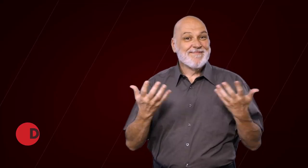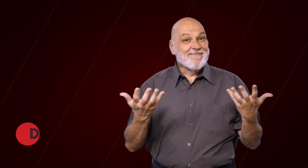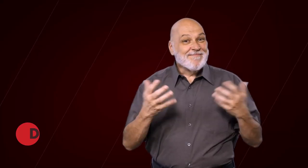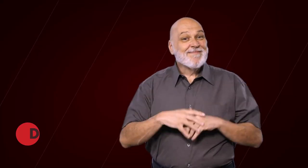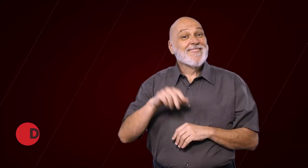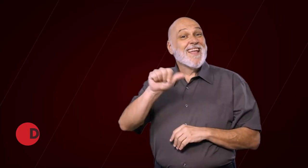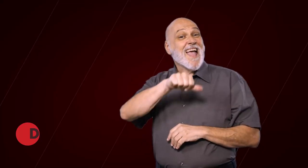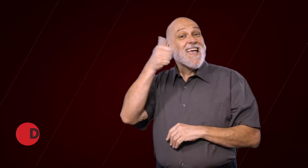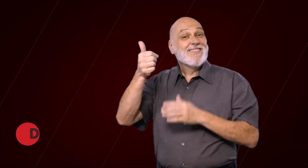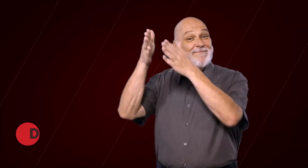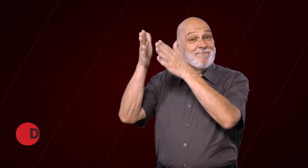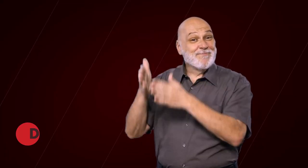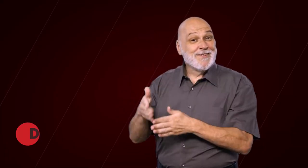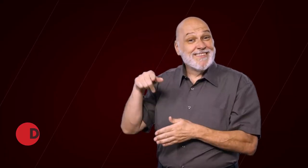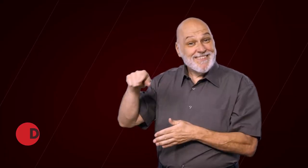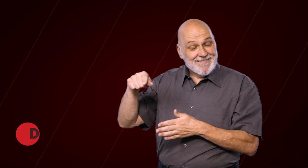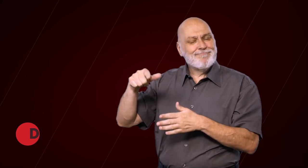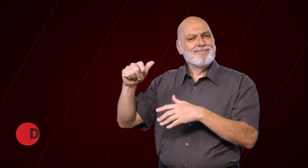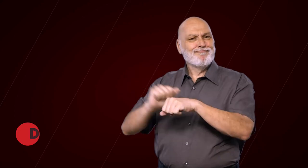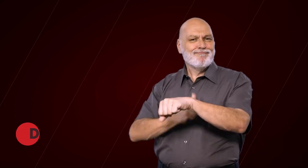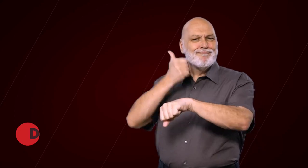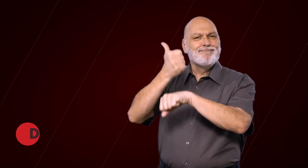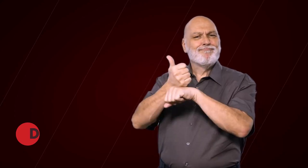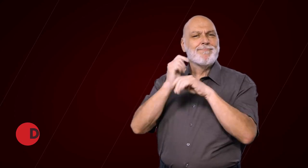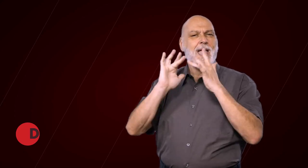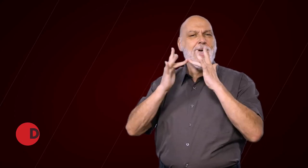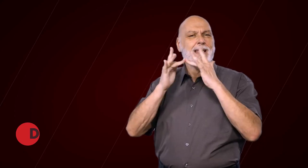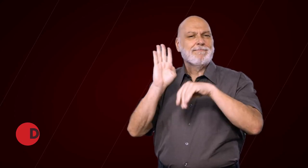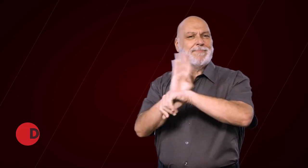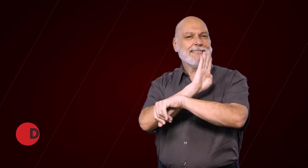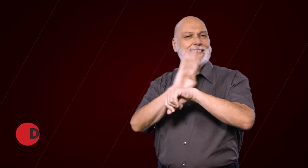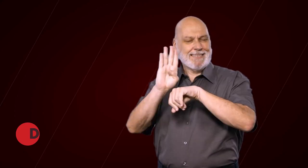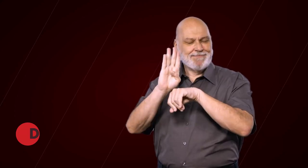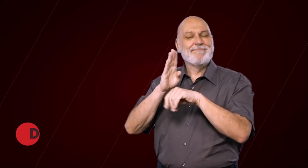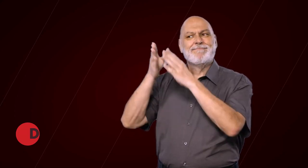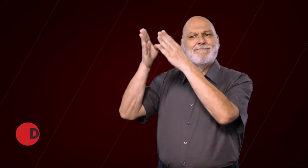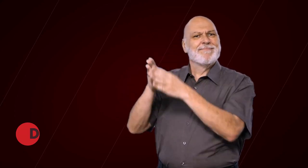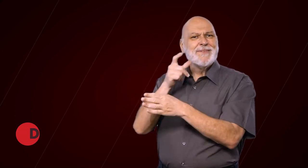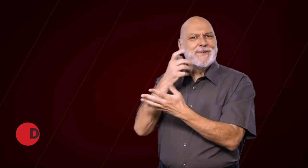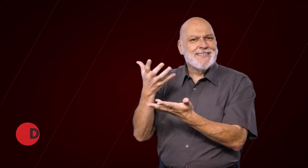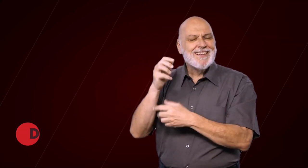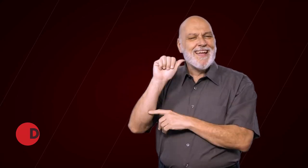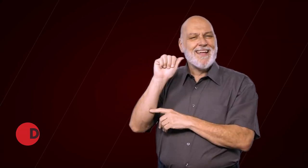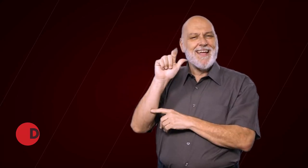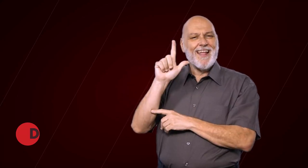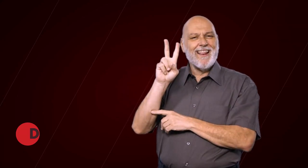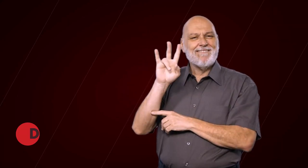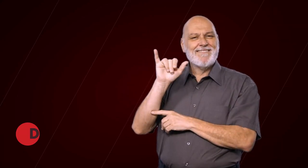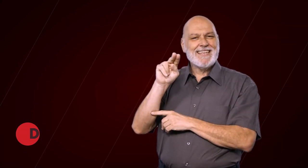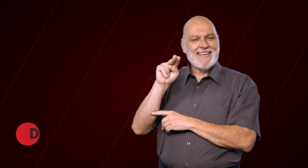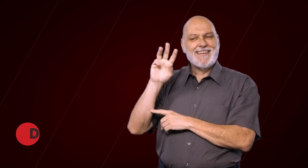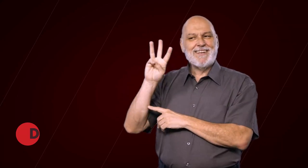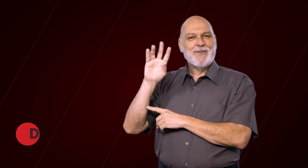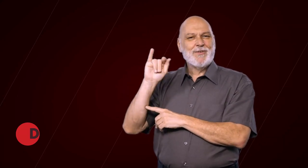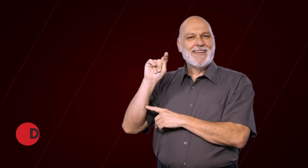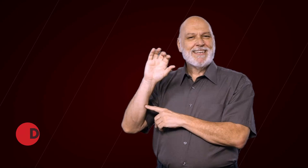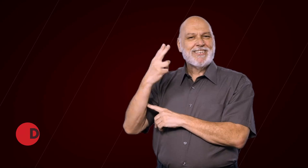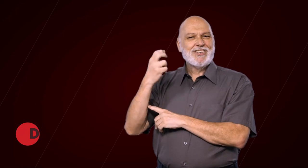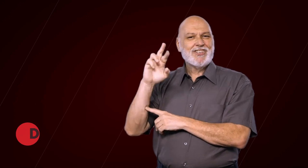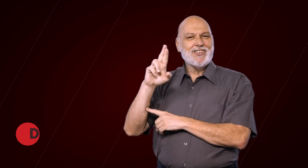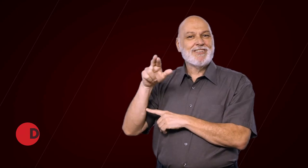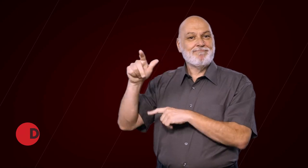[Anselmo]: Another person who launched an online business is